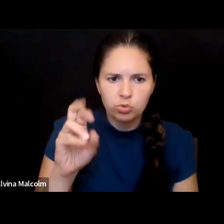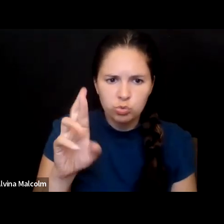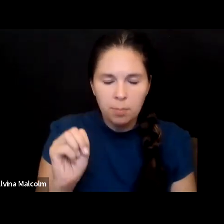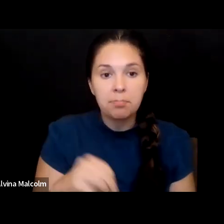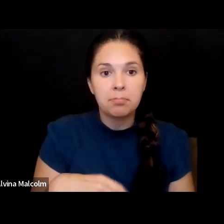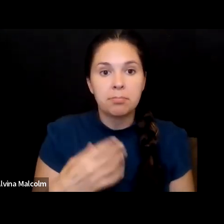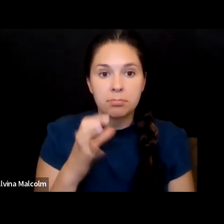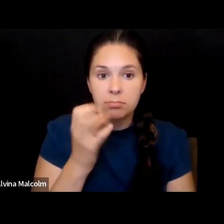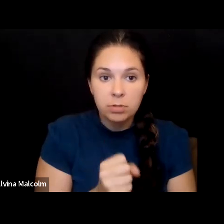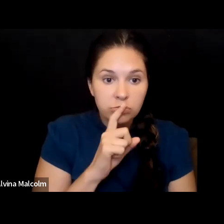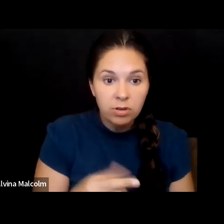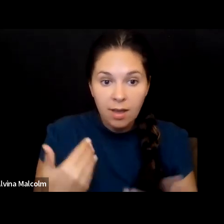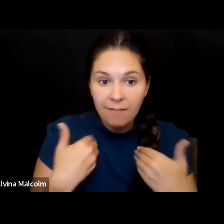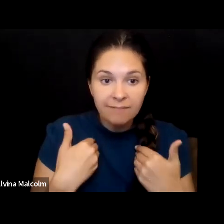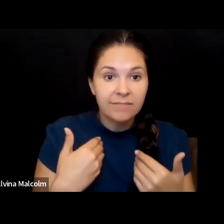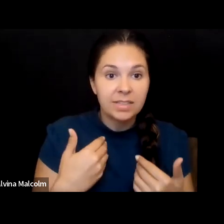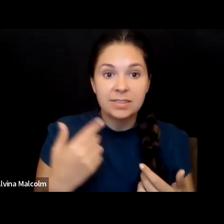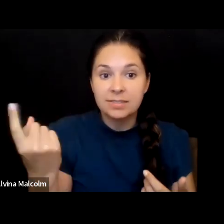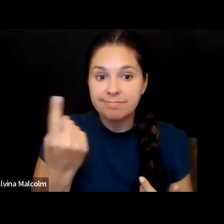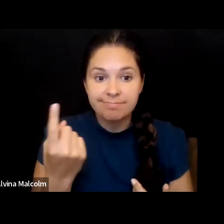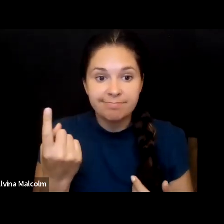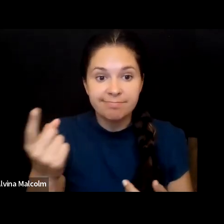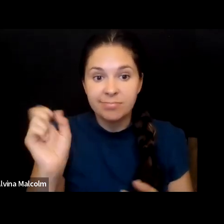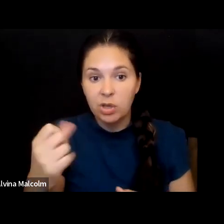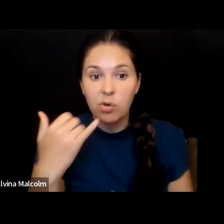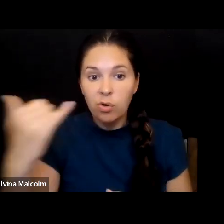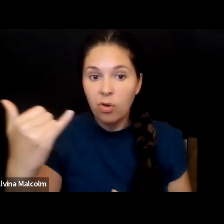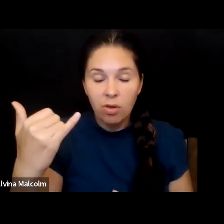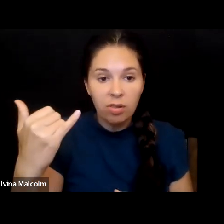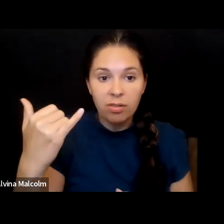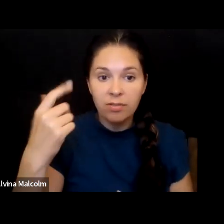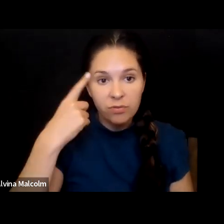things that our CILs do to prepare for